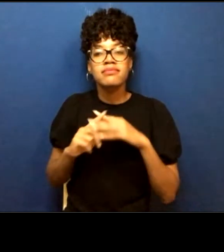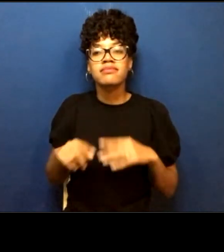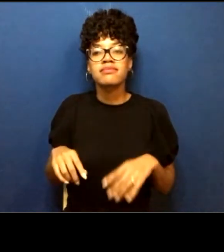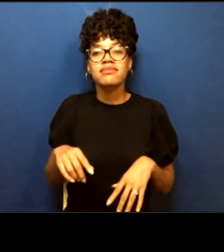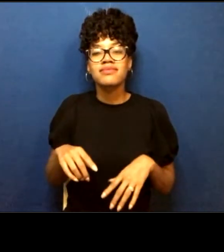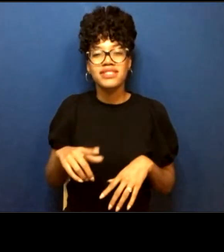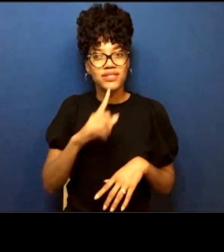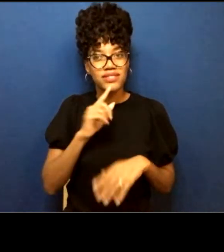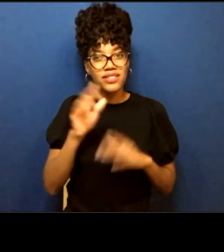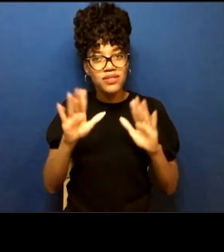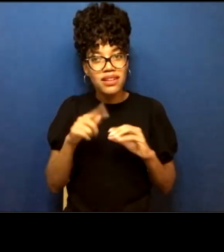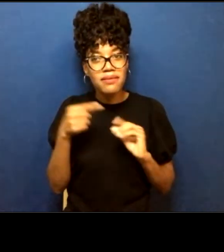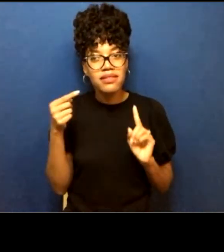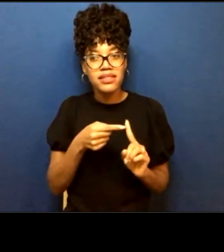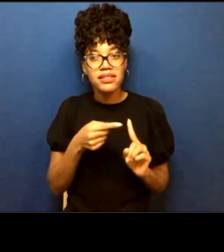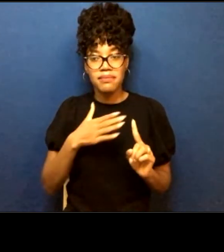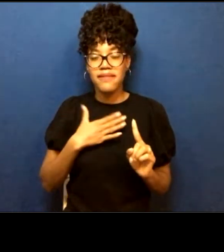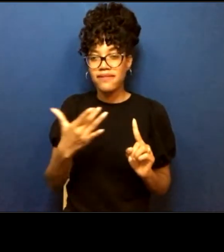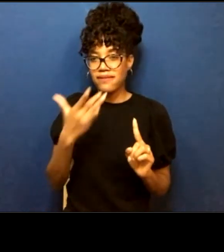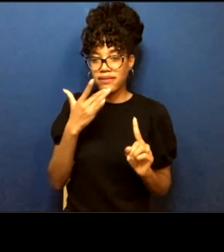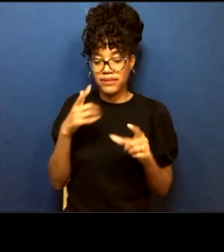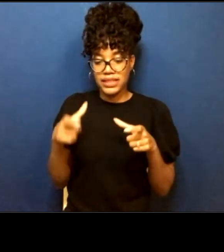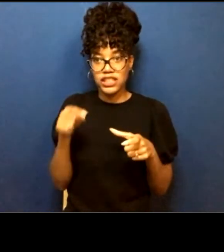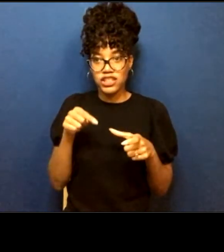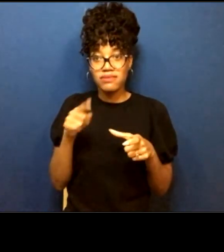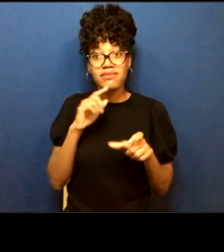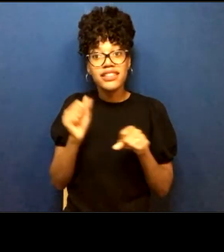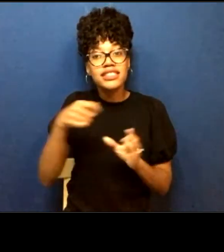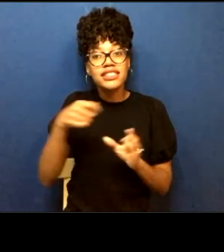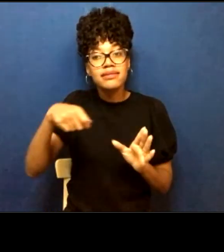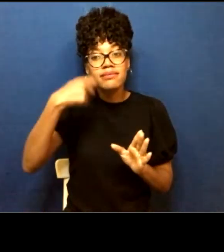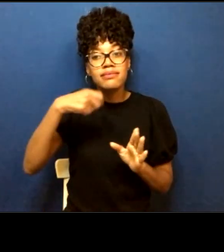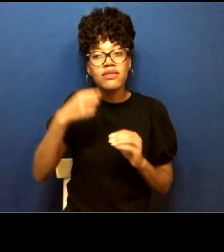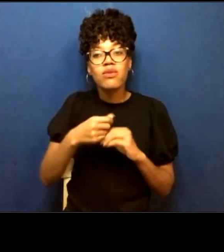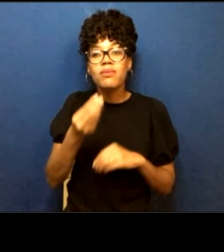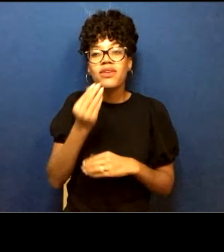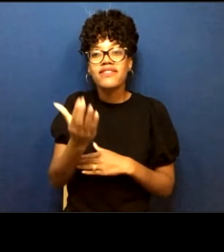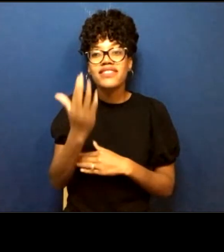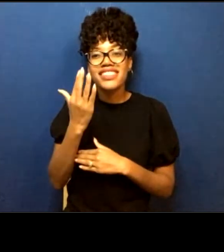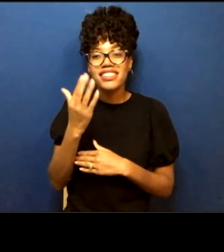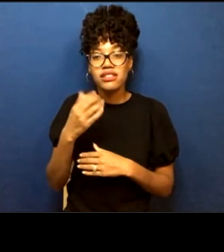One of my favorite dishes is actually to have it for breakfast in the morning. So you poured a little bit of maple syrup on top of it,